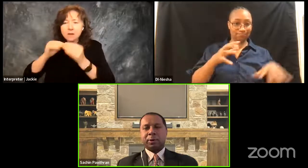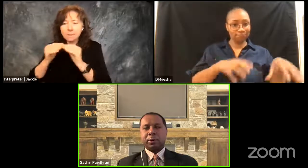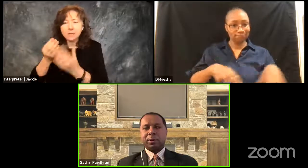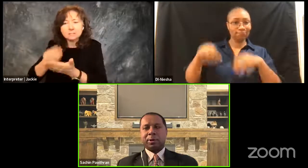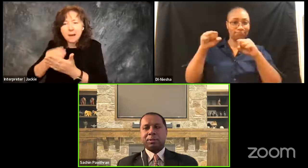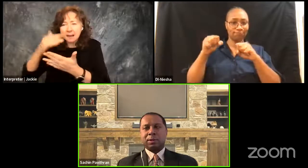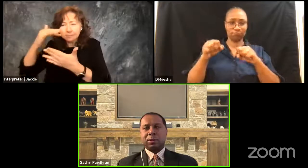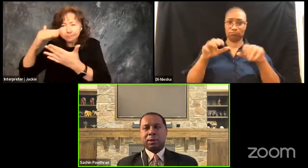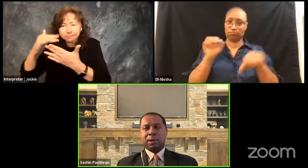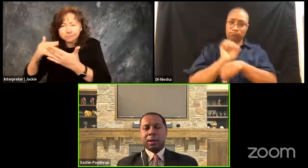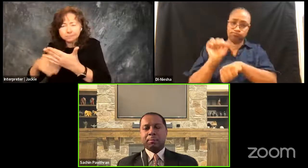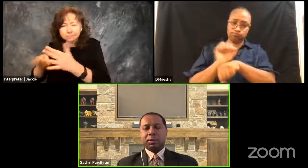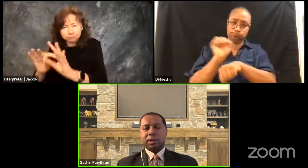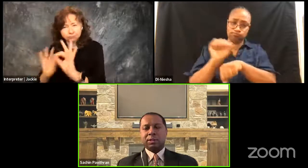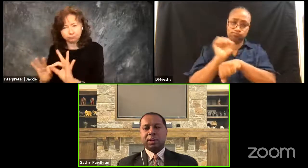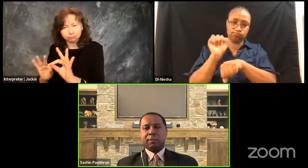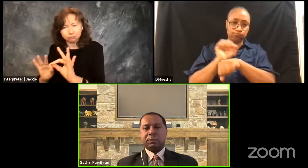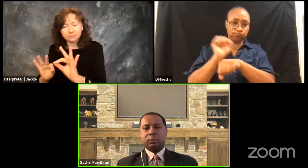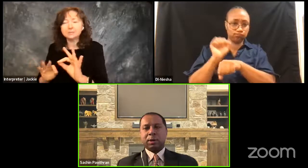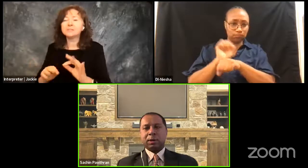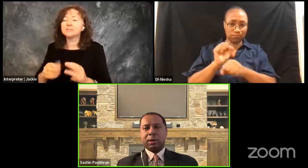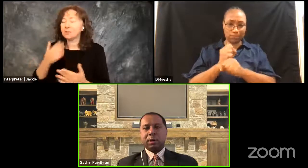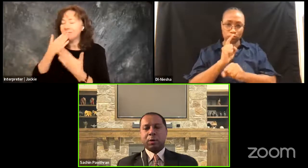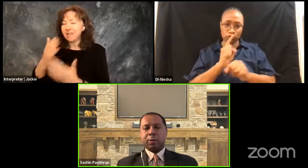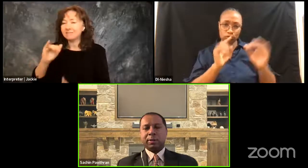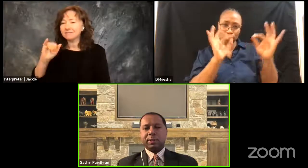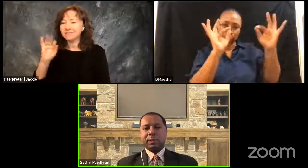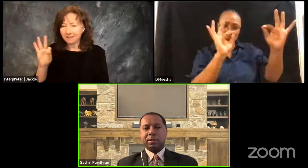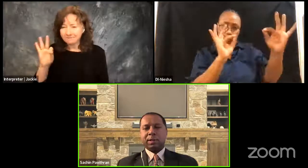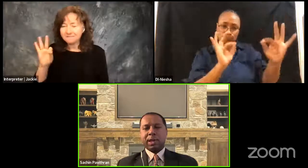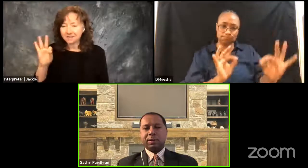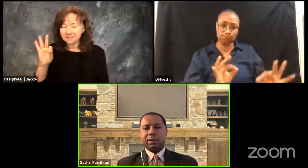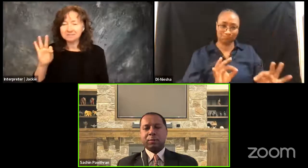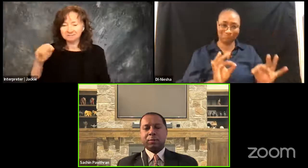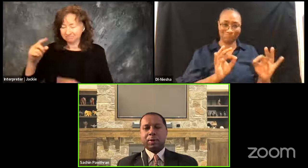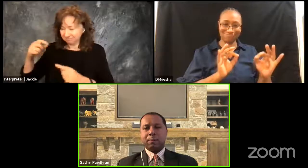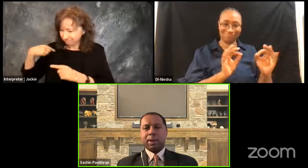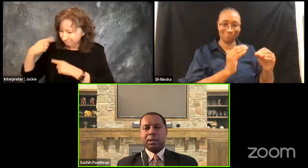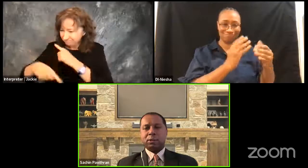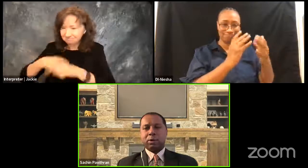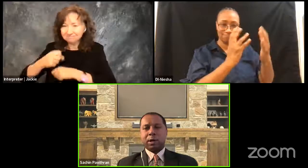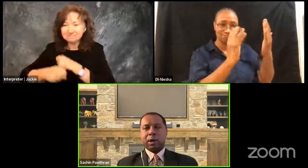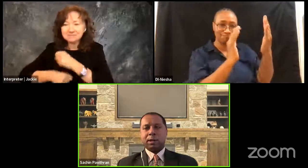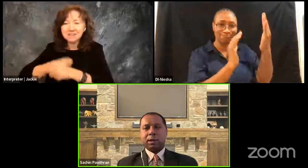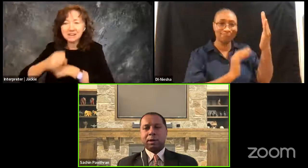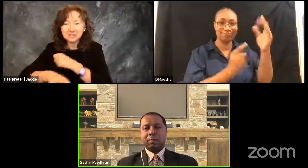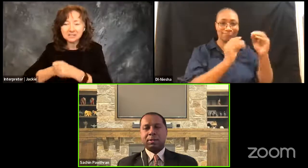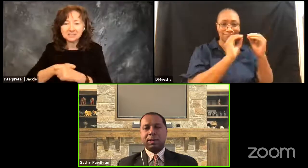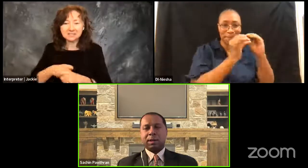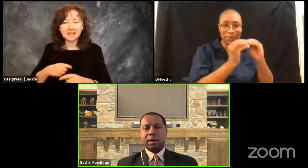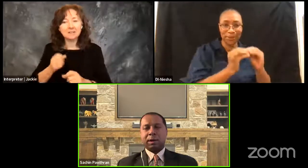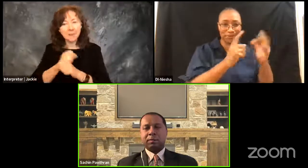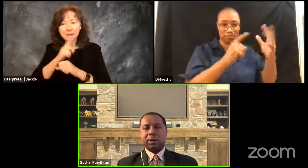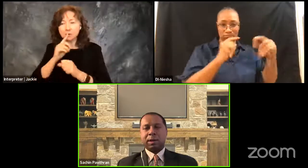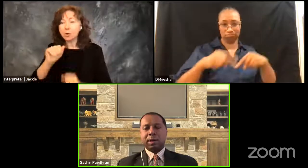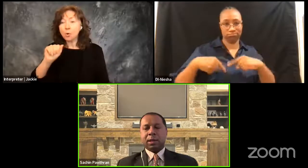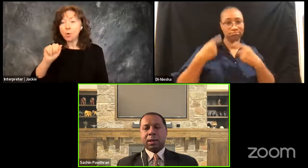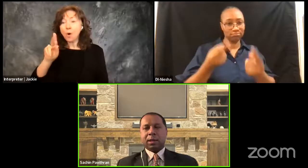in order, so I appreciate Jeff's work over the years and in making sure that our audit was taken care of.